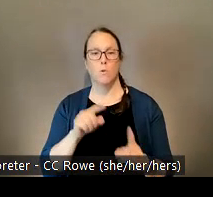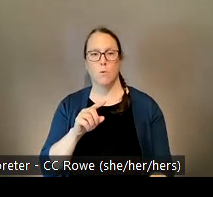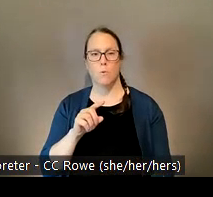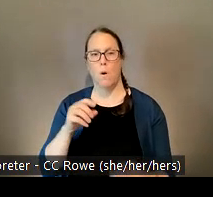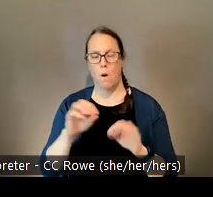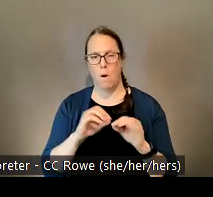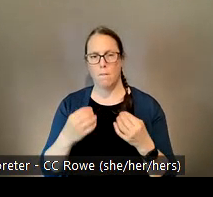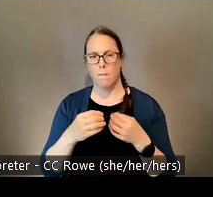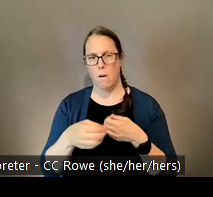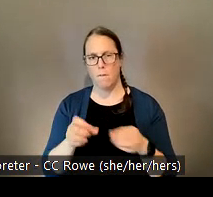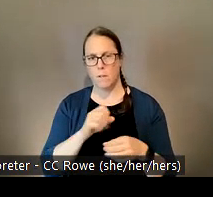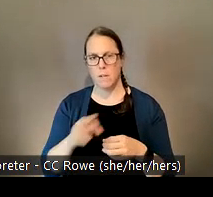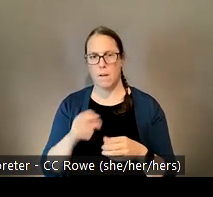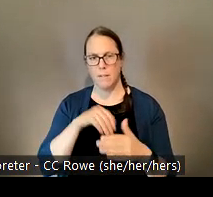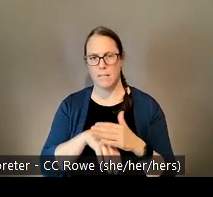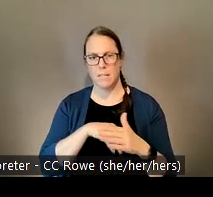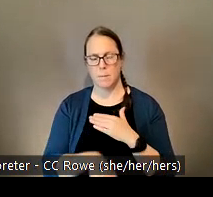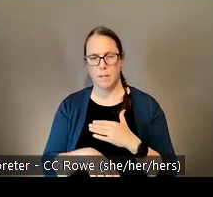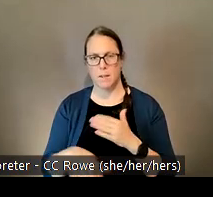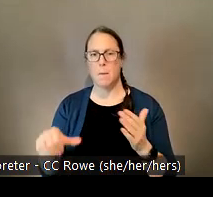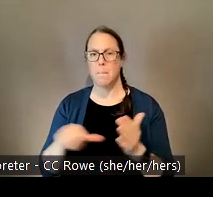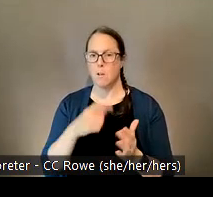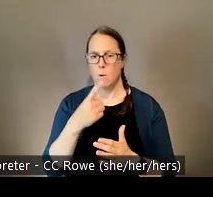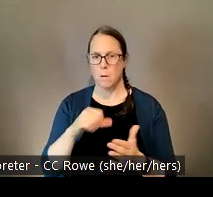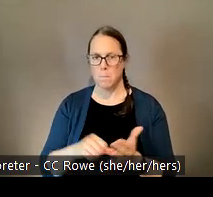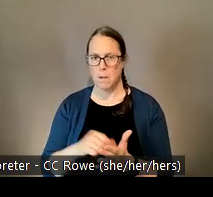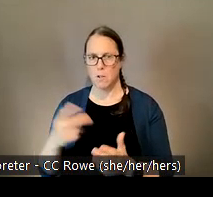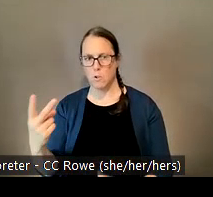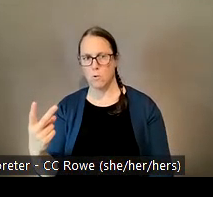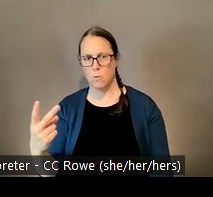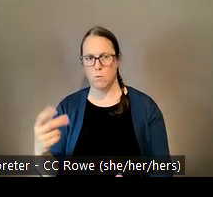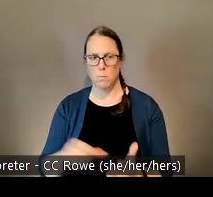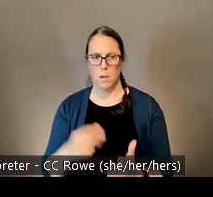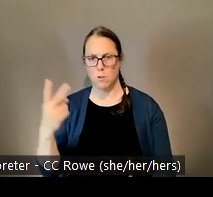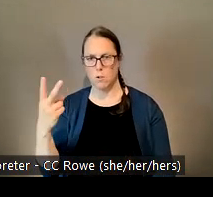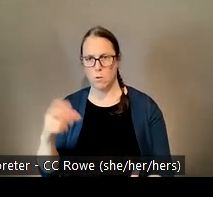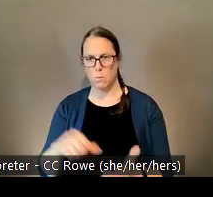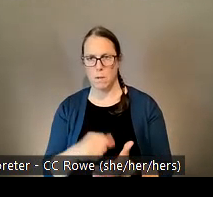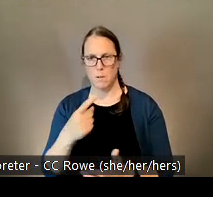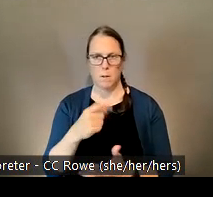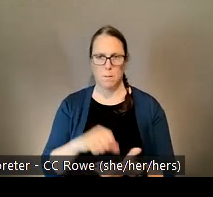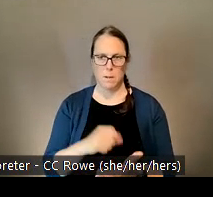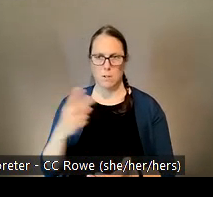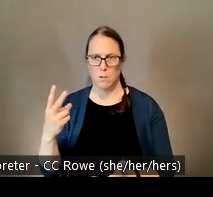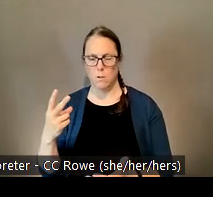A two level rectangular, no visibles, page one, page two. Page two, in page two, a two level rectangular building supported by slim beams stands in front